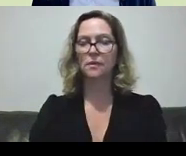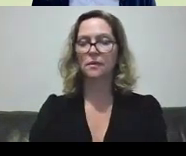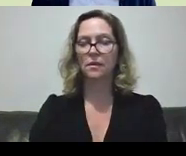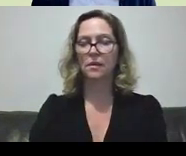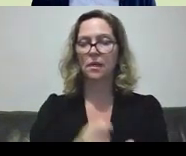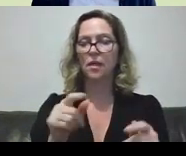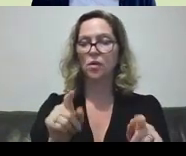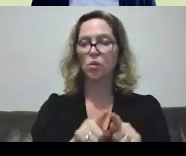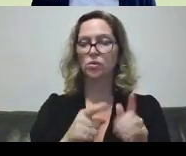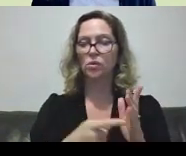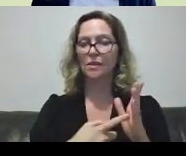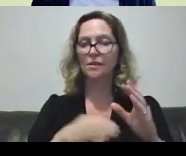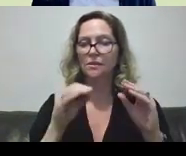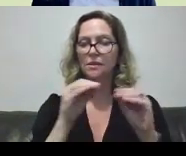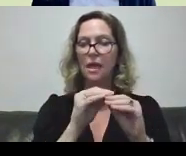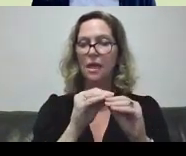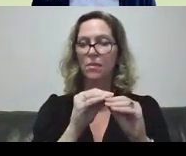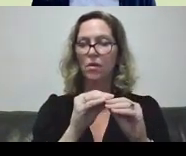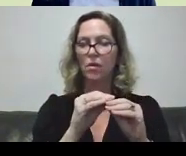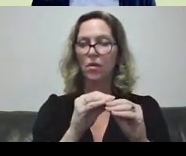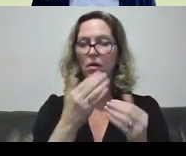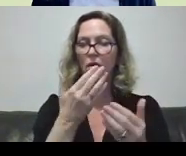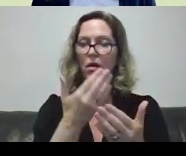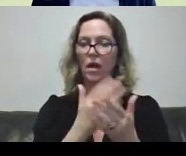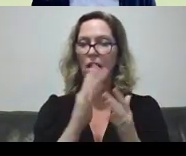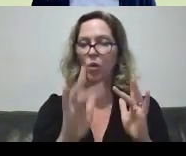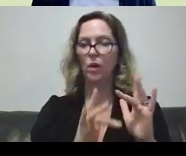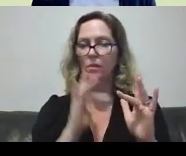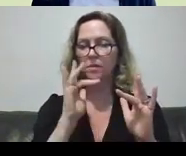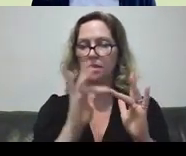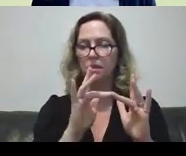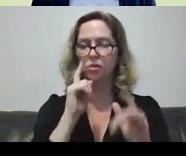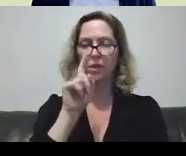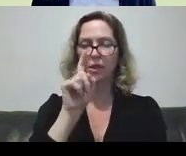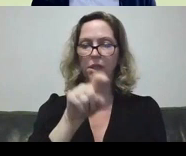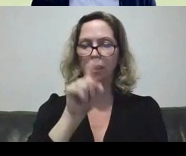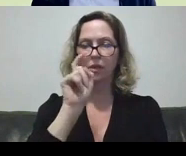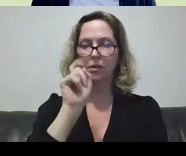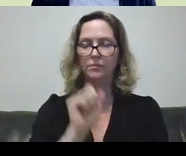our workshop sorry on our websites and of course all our phone